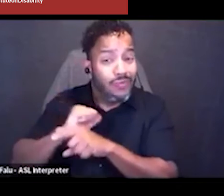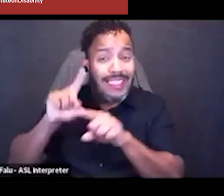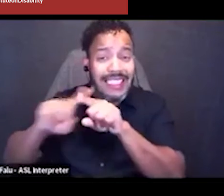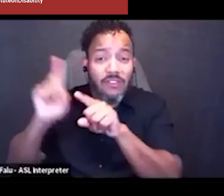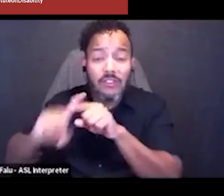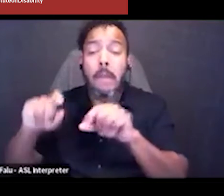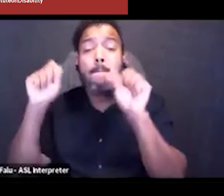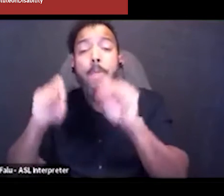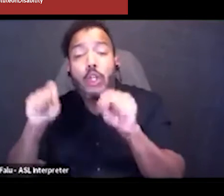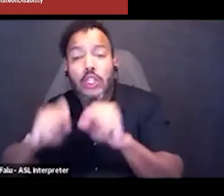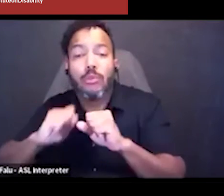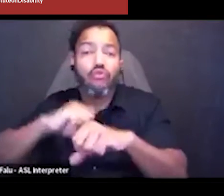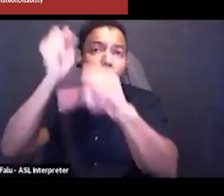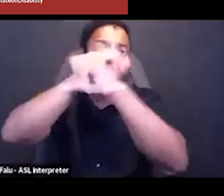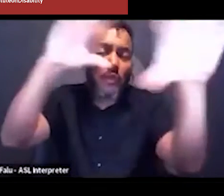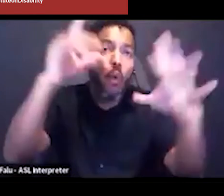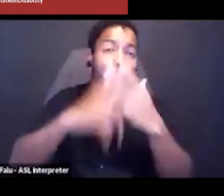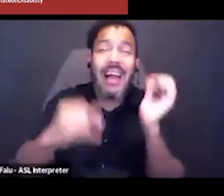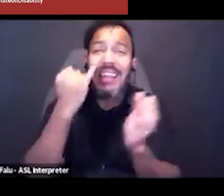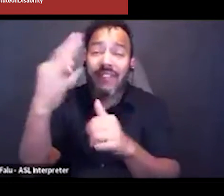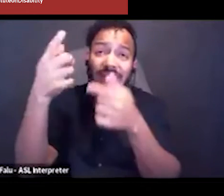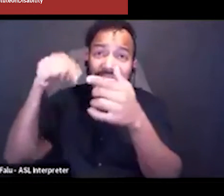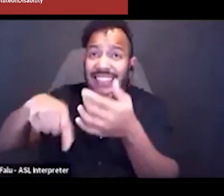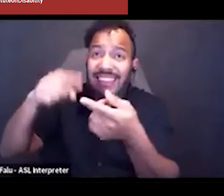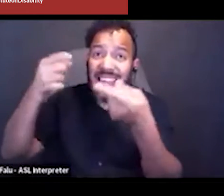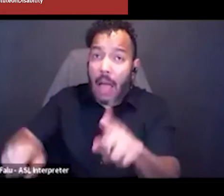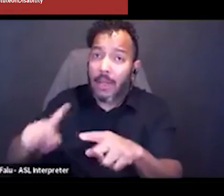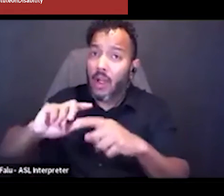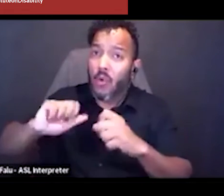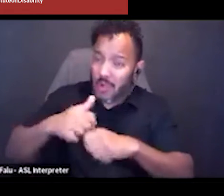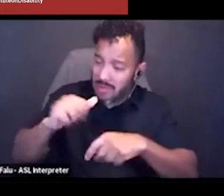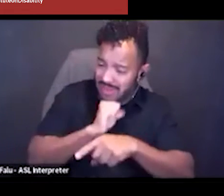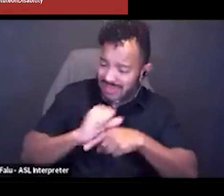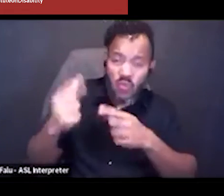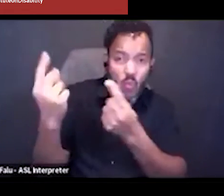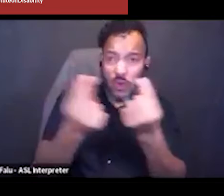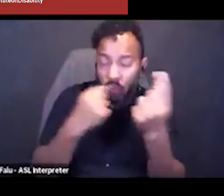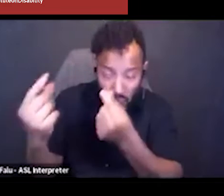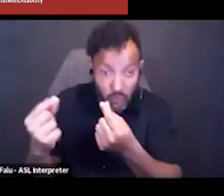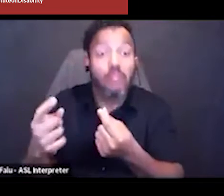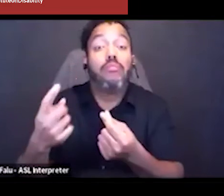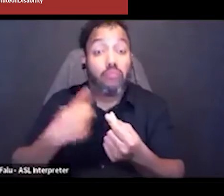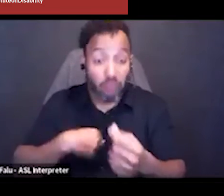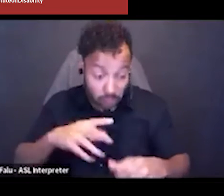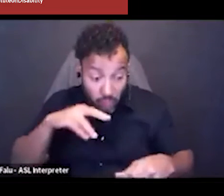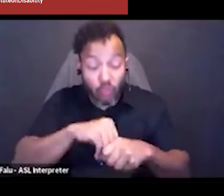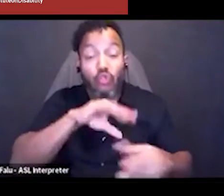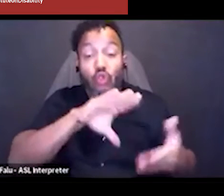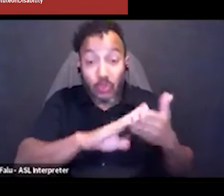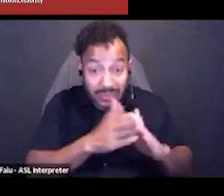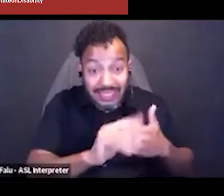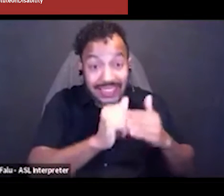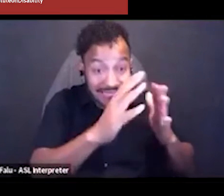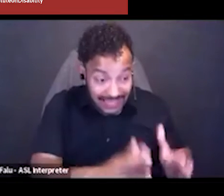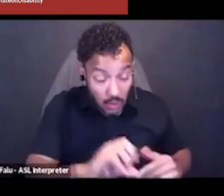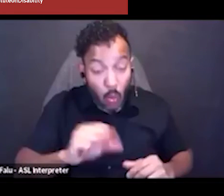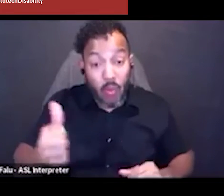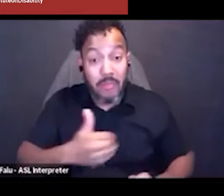My job was to engage disability community leaders and other members of every community